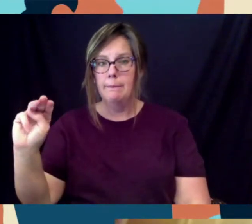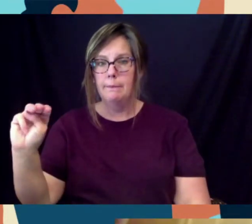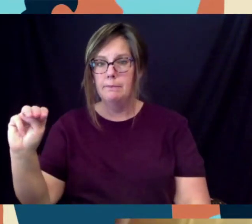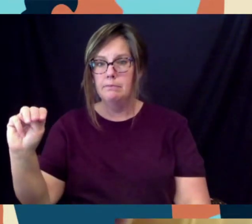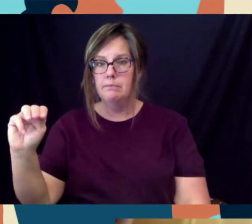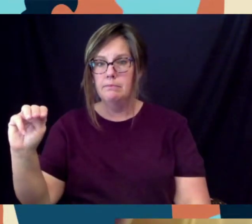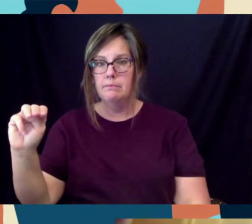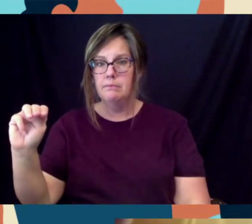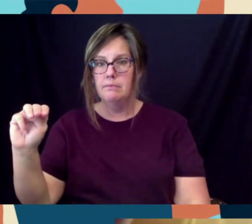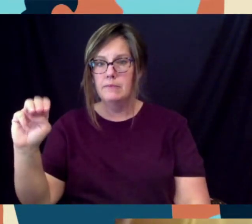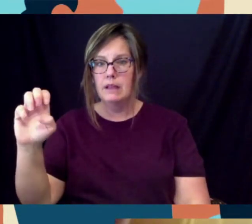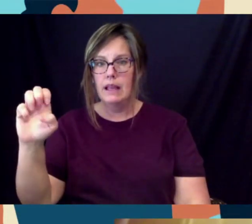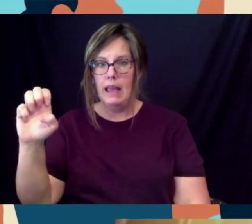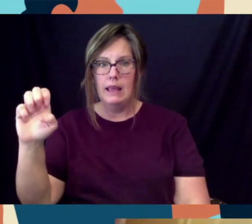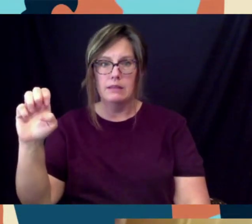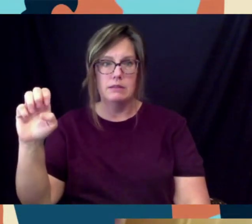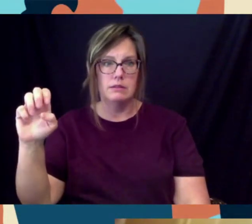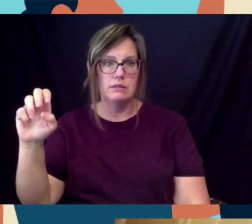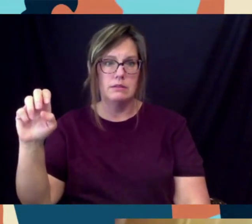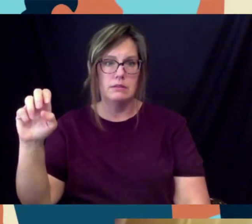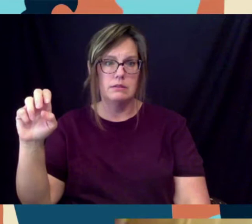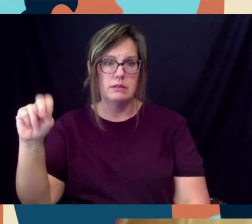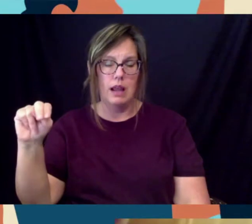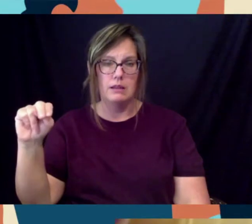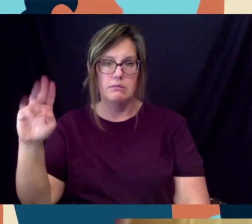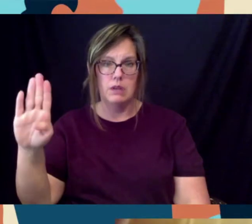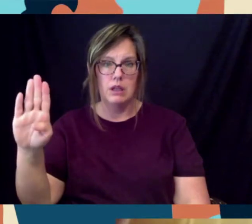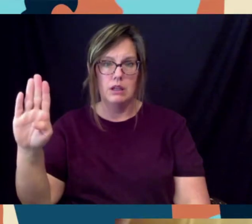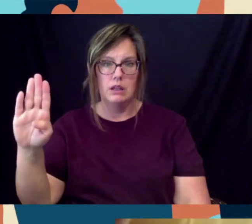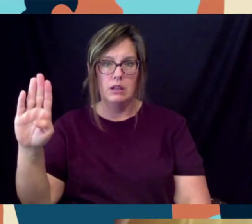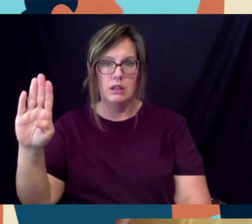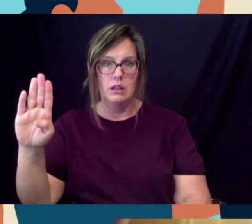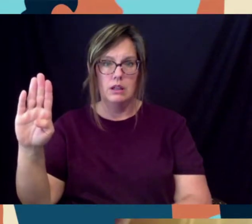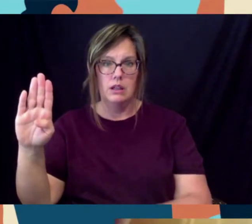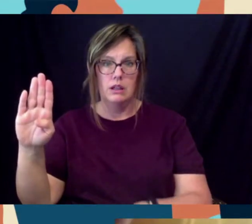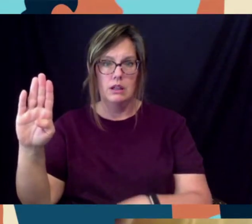nb is basically a shortened term that has come up in recent years for just non-binary